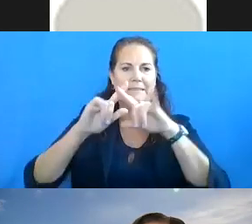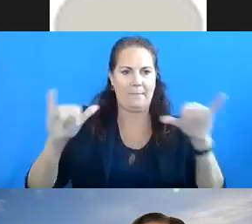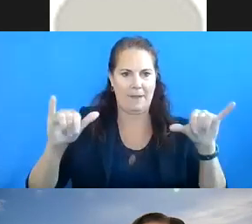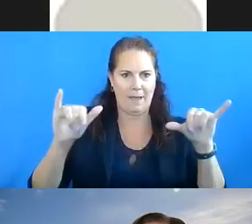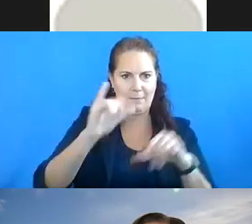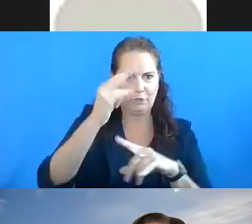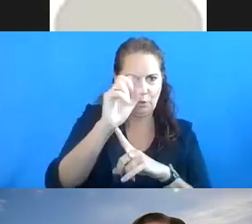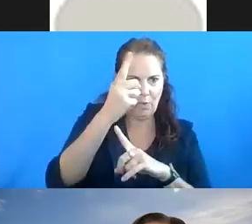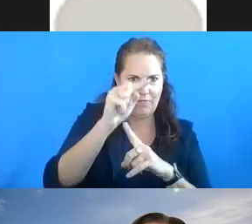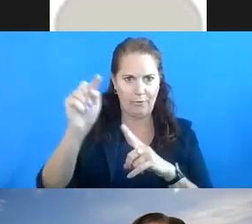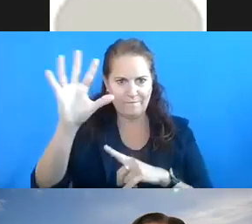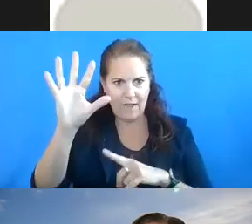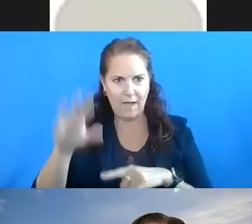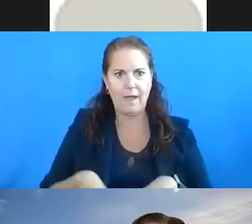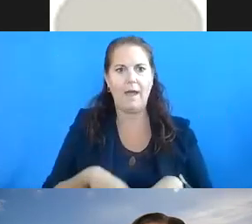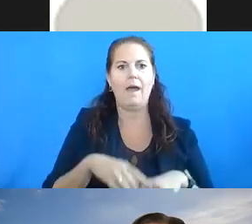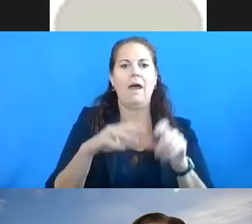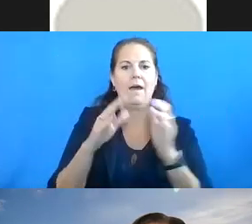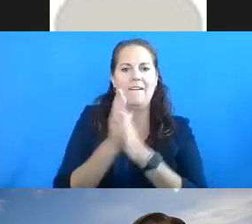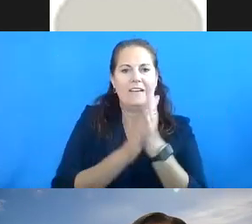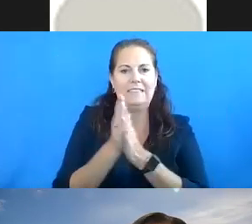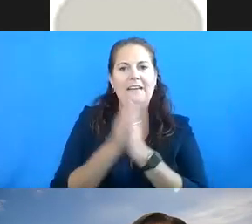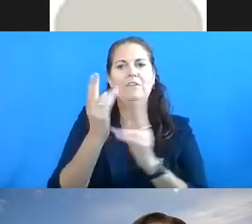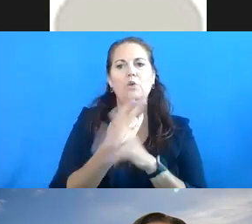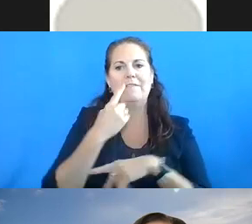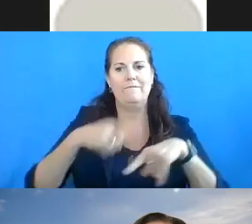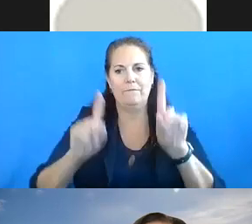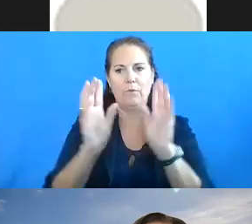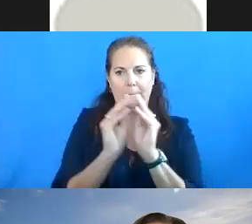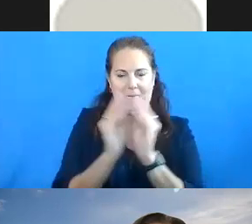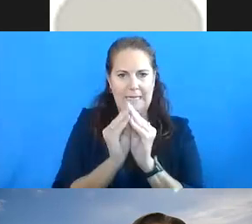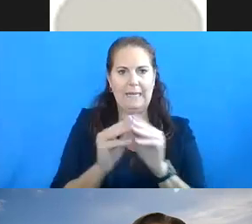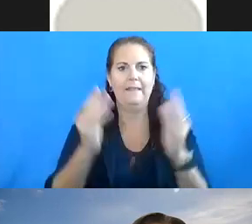And these are incentives that will be used for the meetings. I will then have catering quotes,